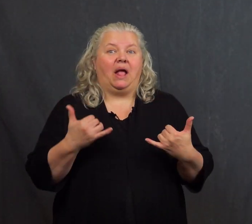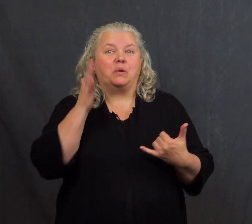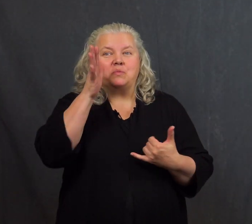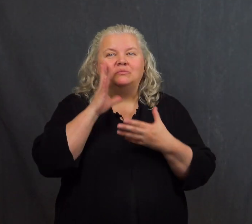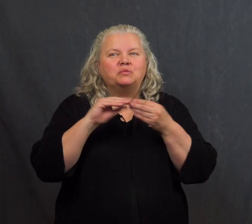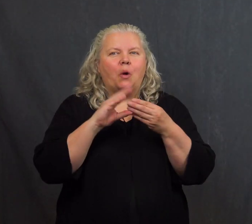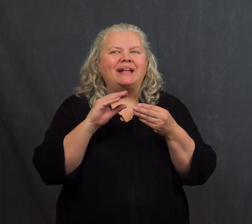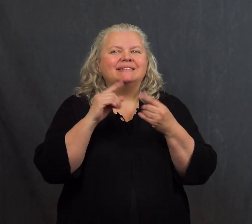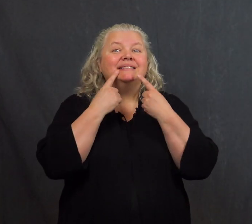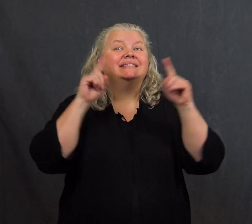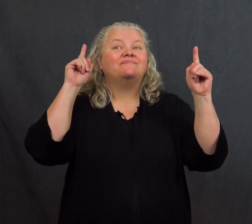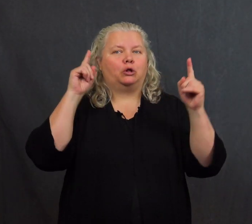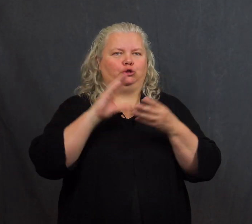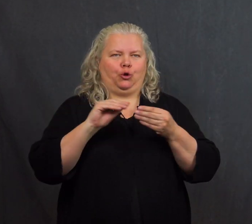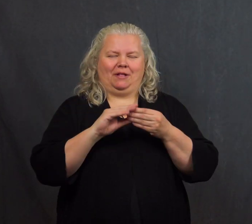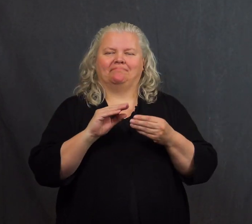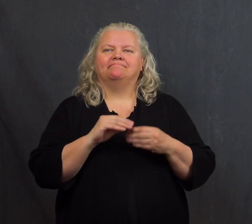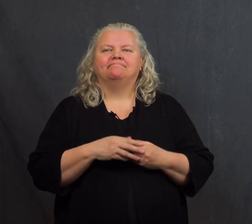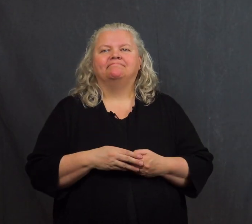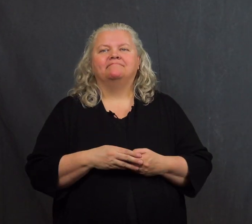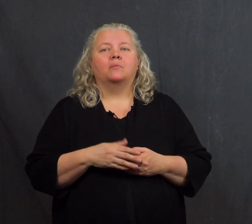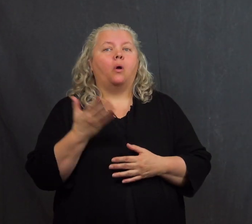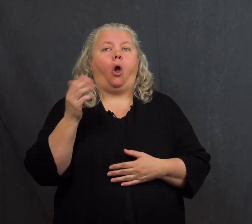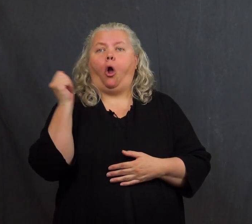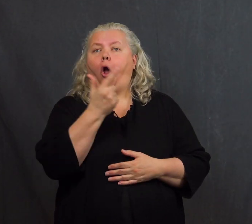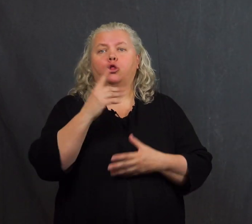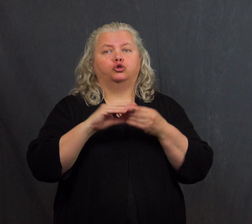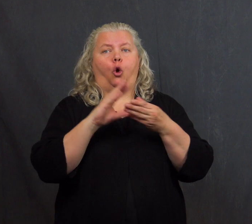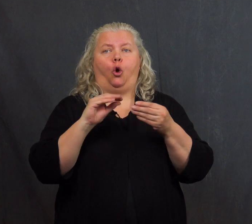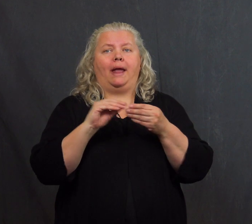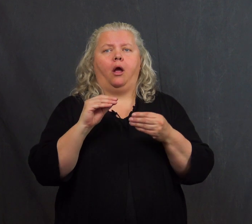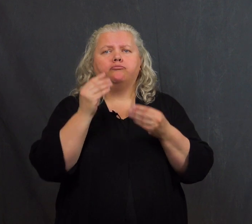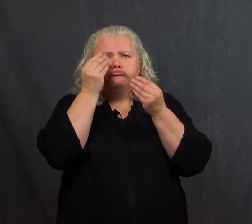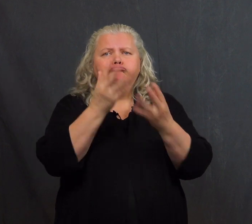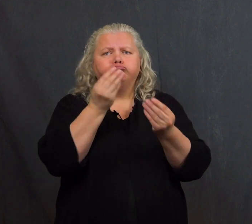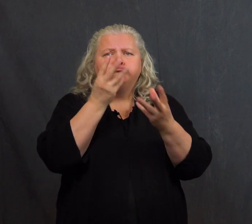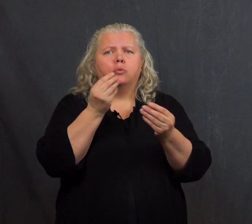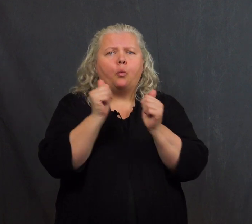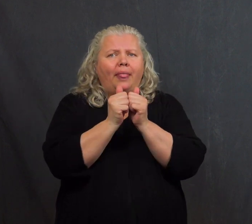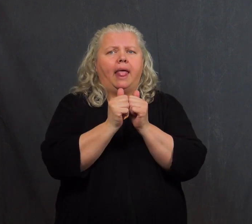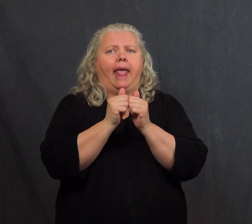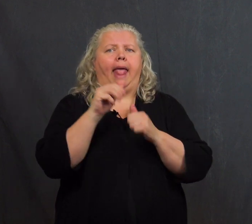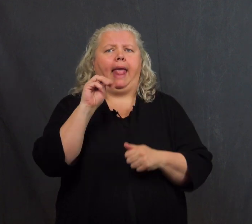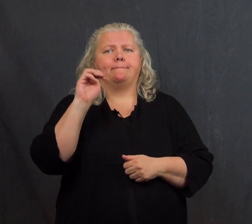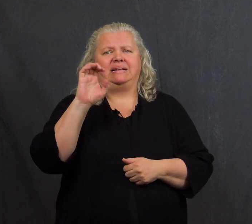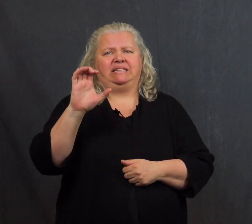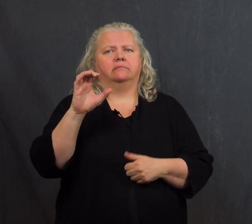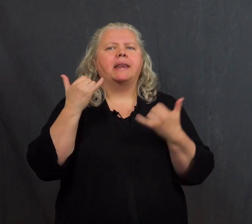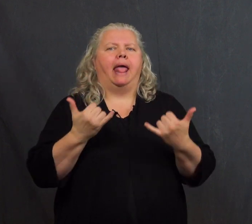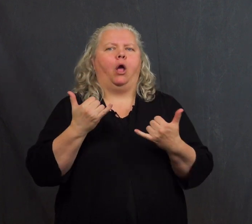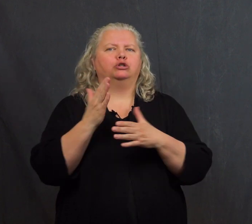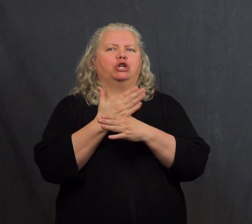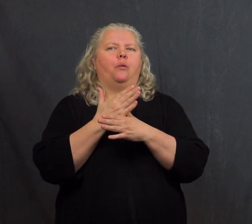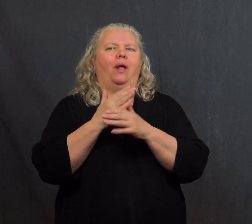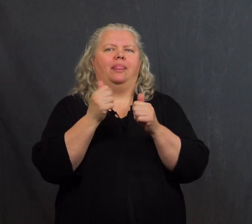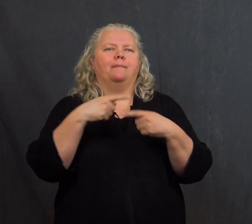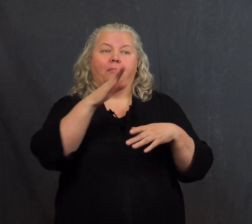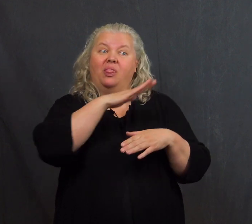Here are a few success stories. All stories were provided by MEC and shared with permission.